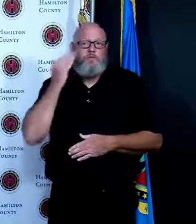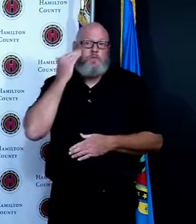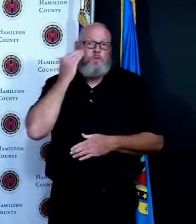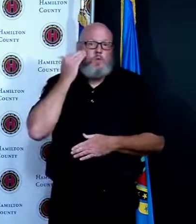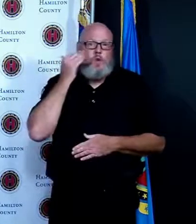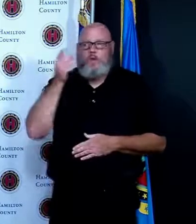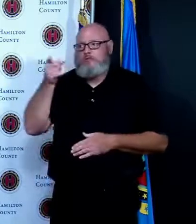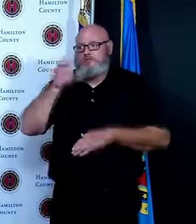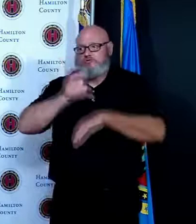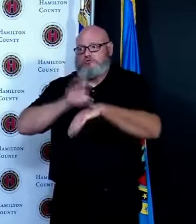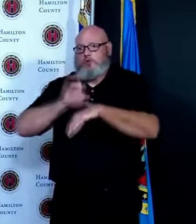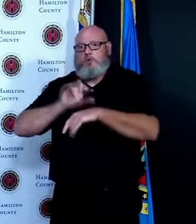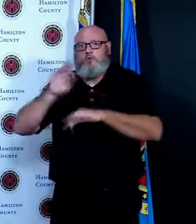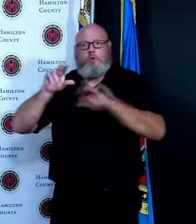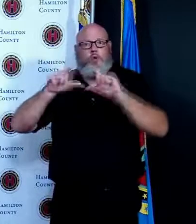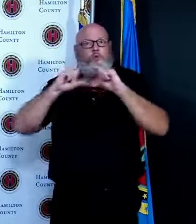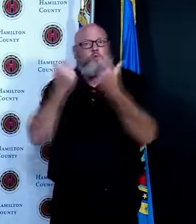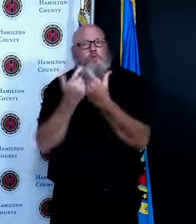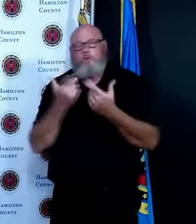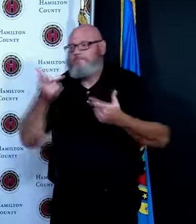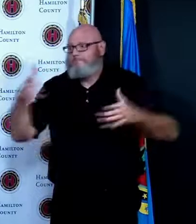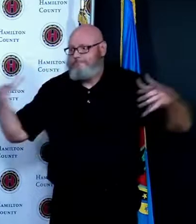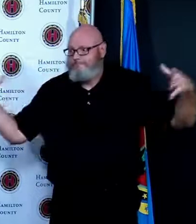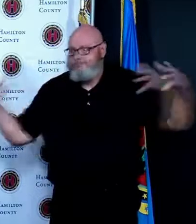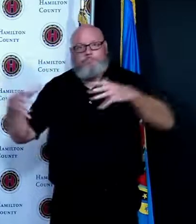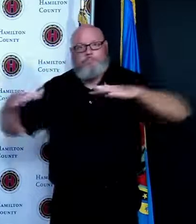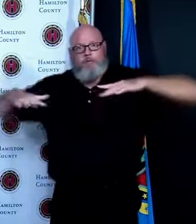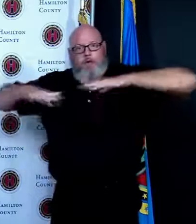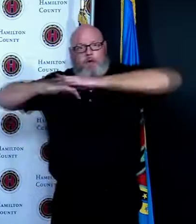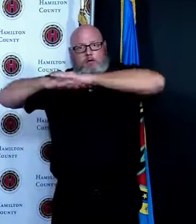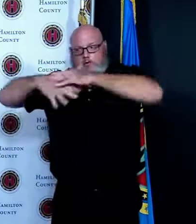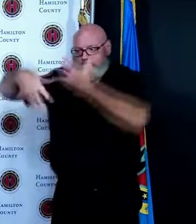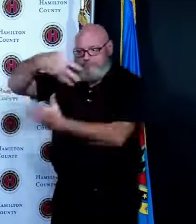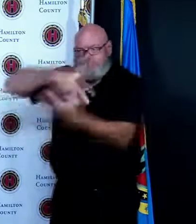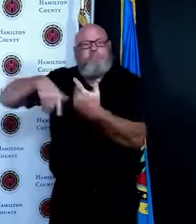to reduce the spread if I had been positive obviously I wouldn't be here today I'd be here